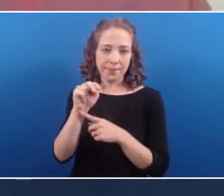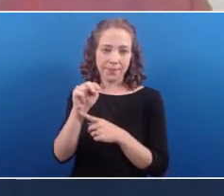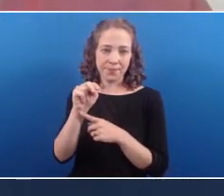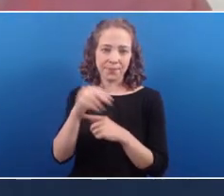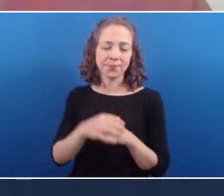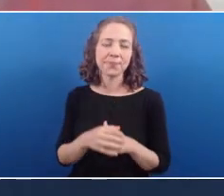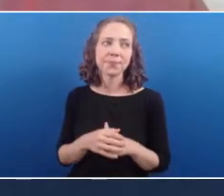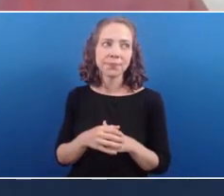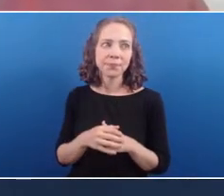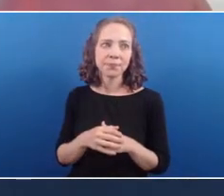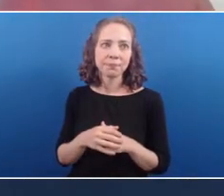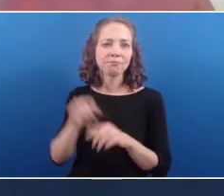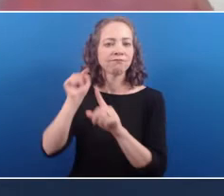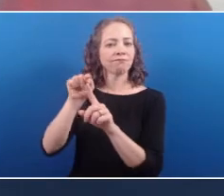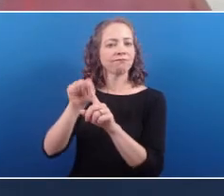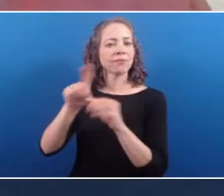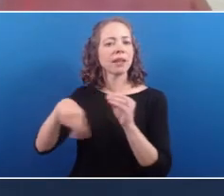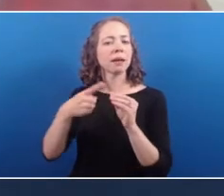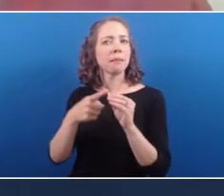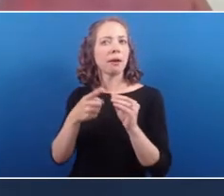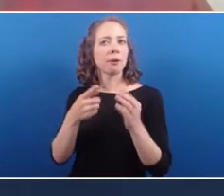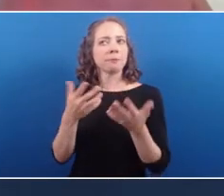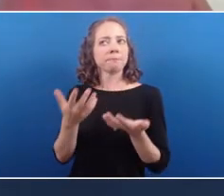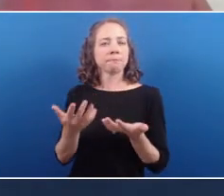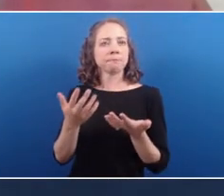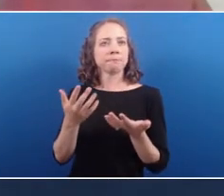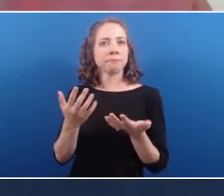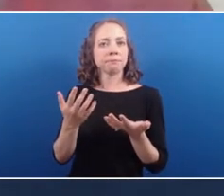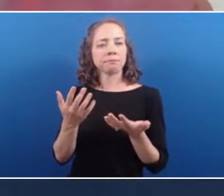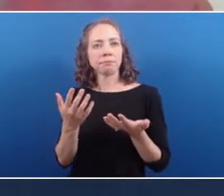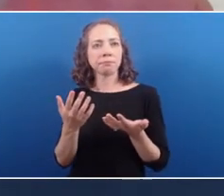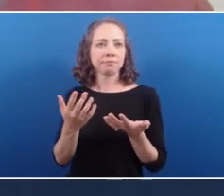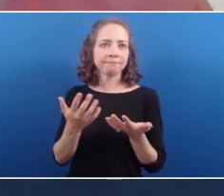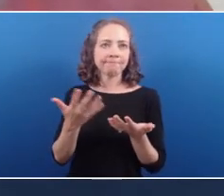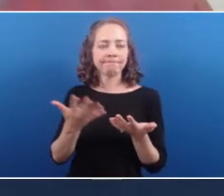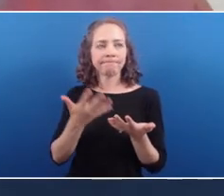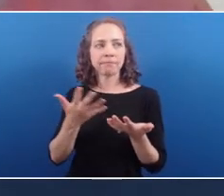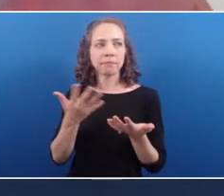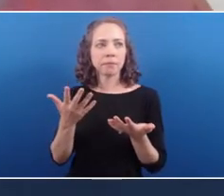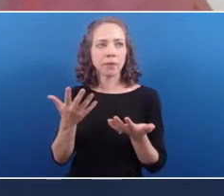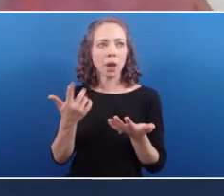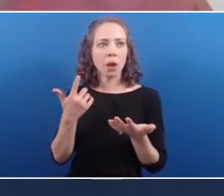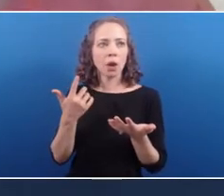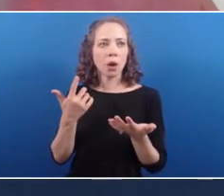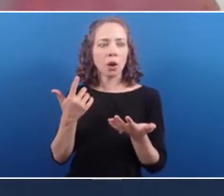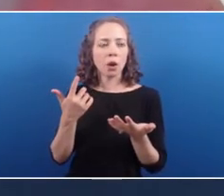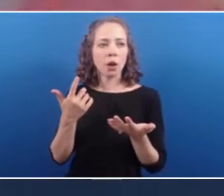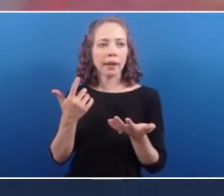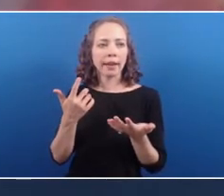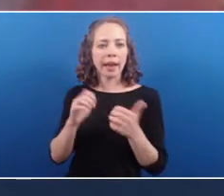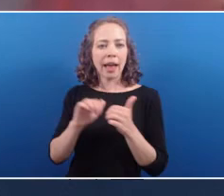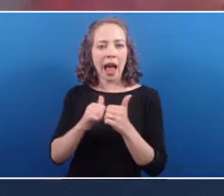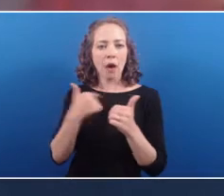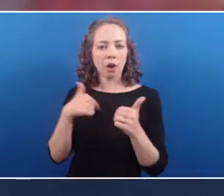This one is around understanding what we are doing to share out features for mental health.